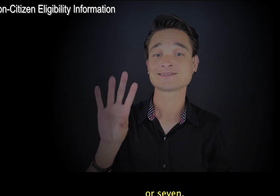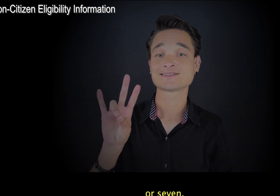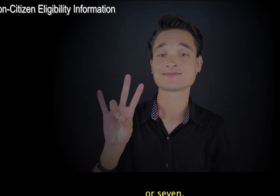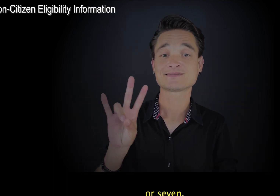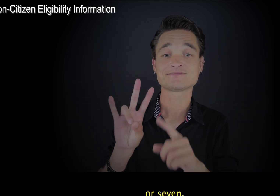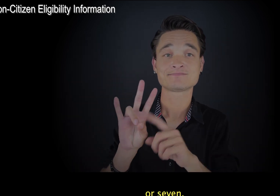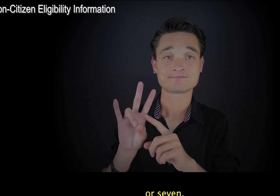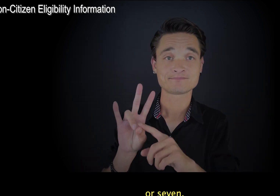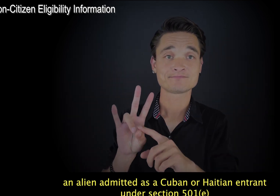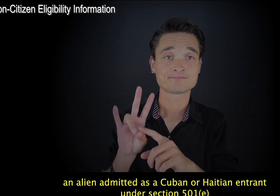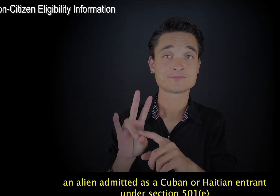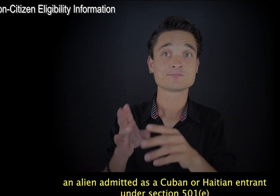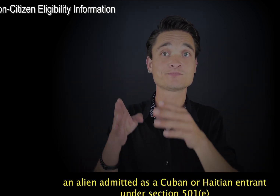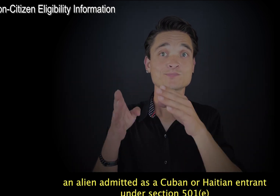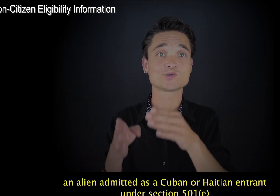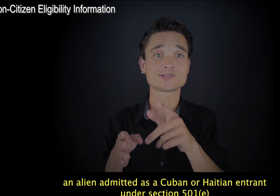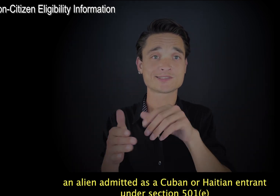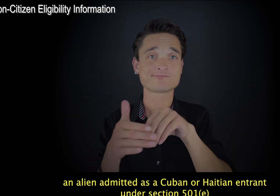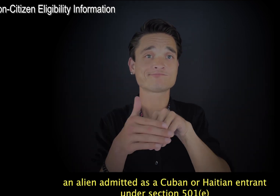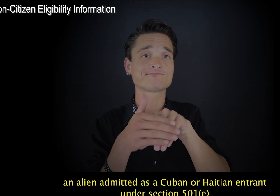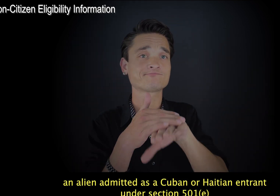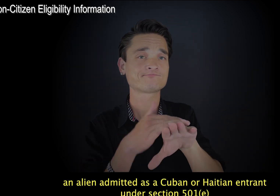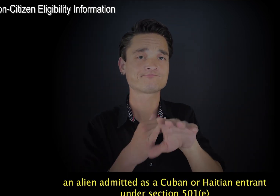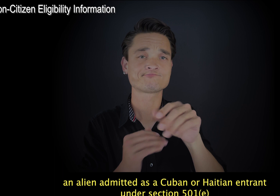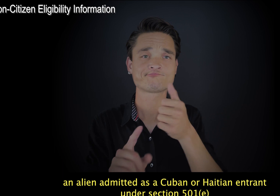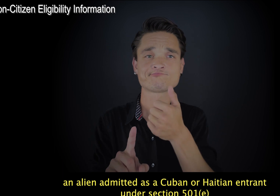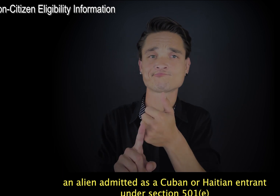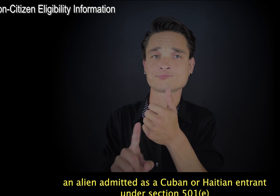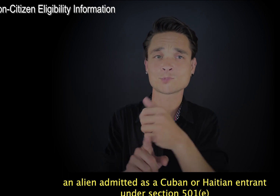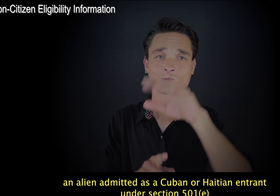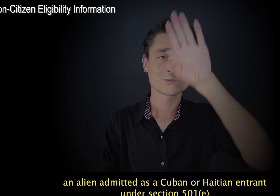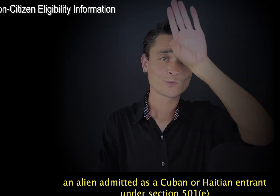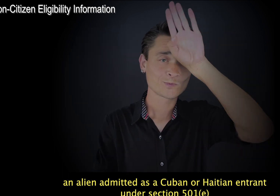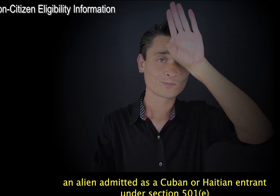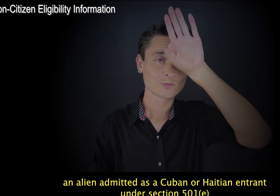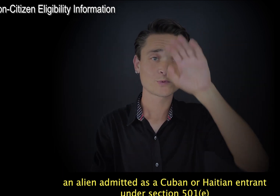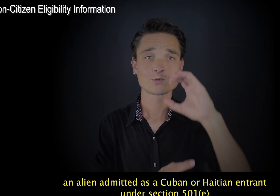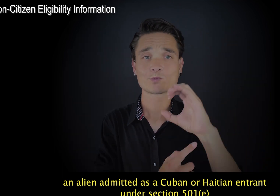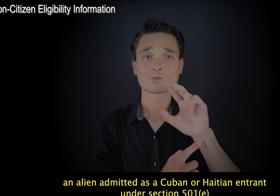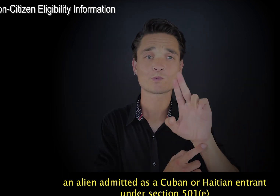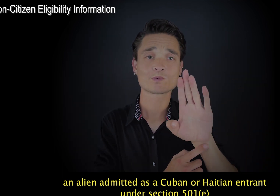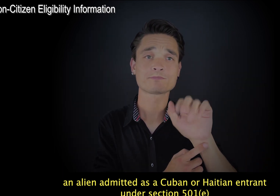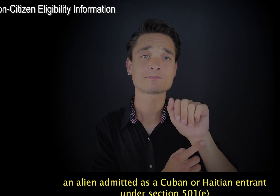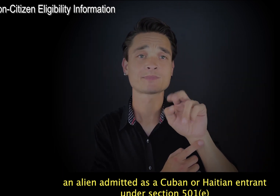or seven, an alien admitted as a Cuban or Haitian entrant under section 501(e)